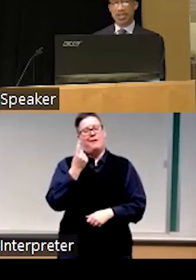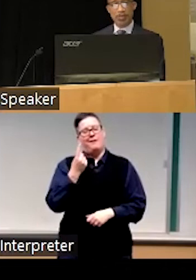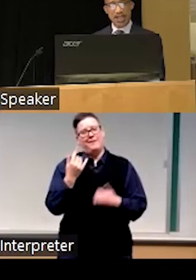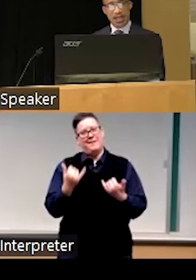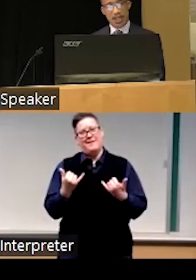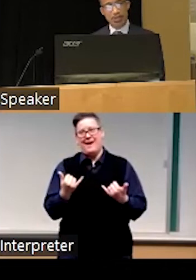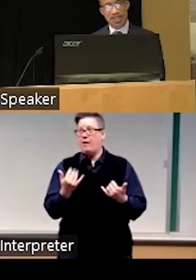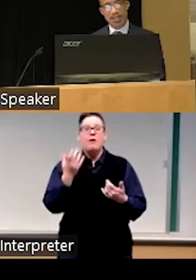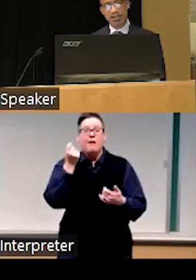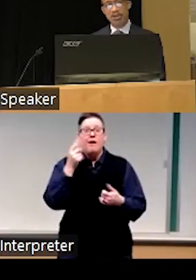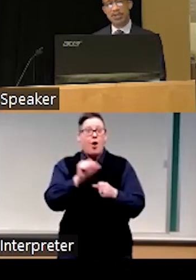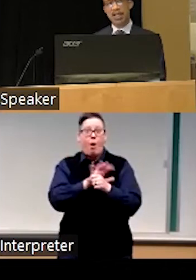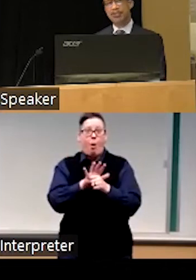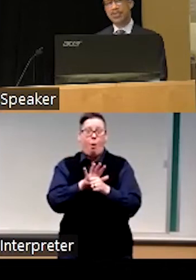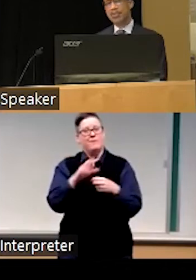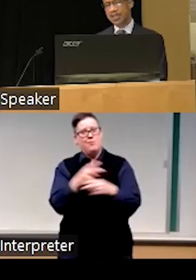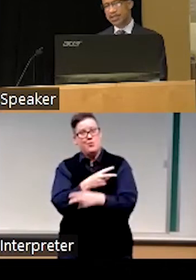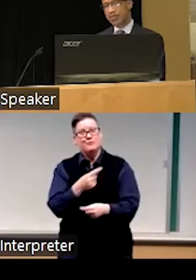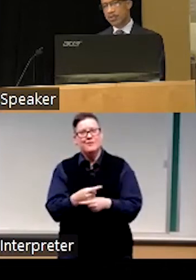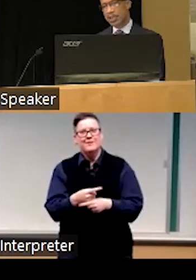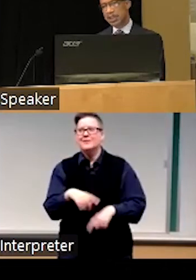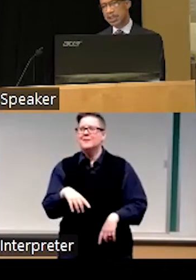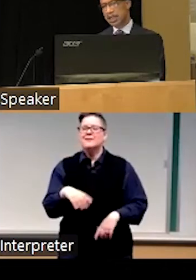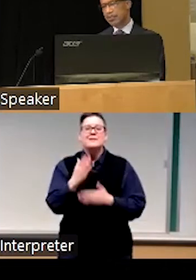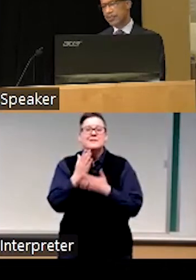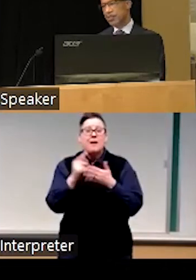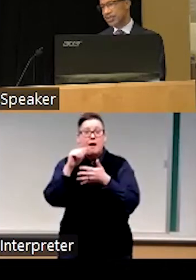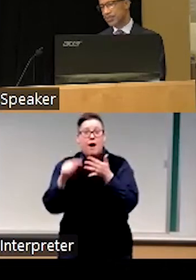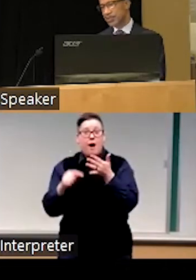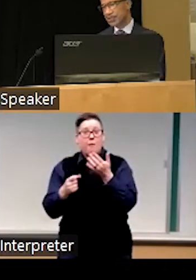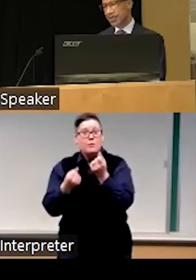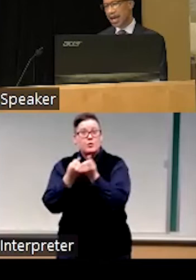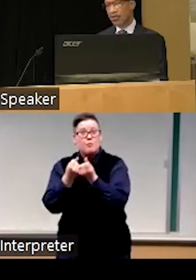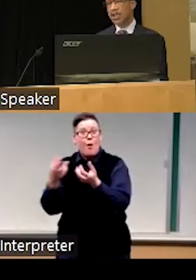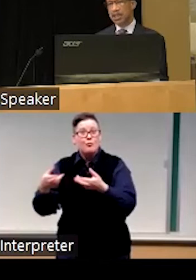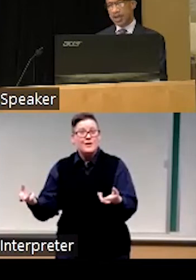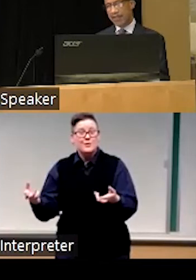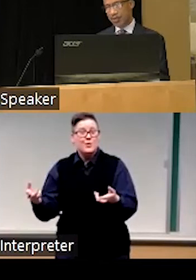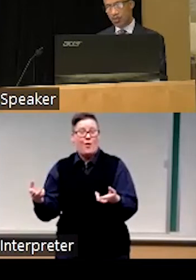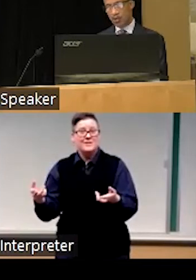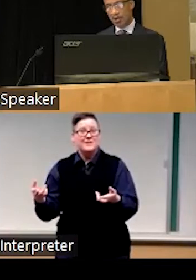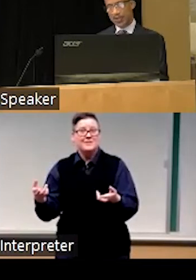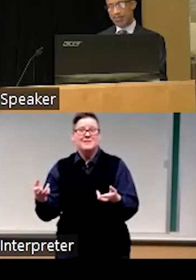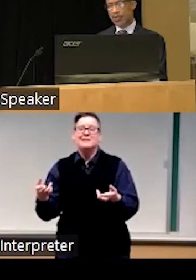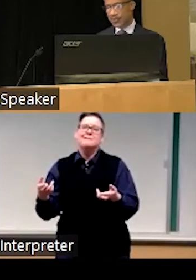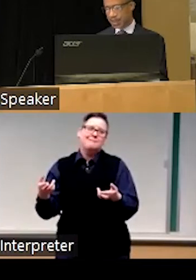during the pandemic in particular some of these support resources are now having more in-person